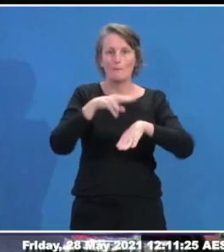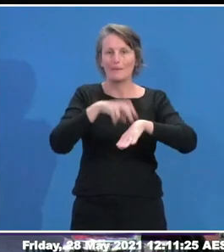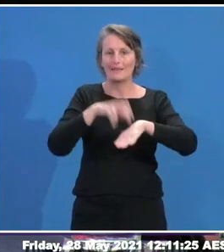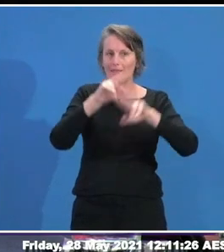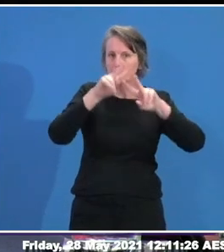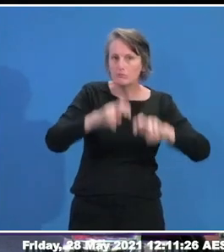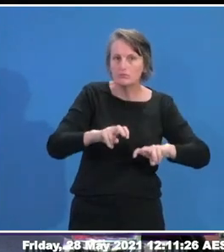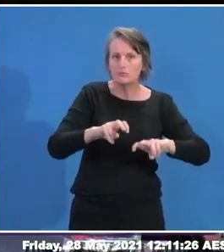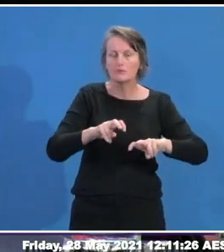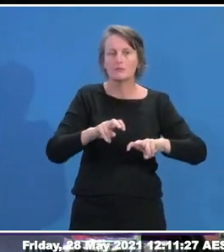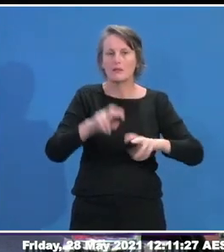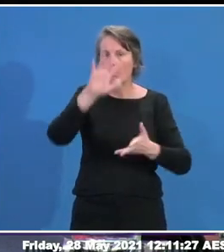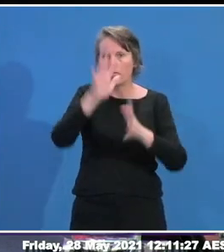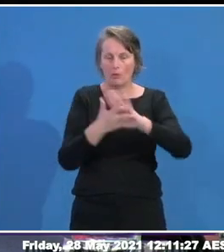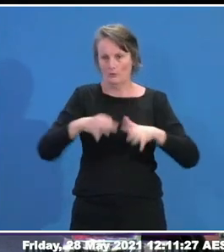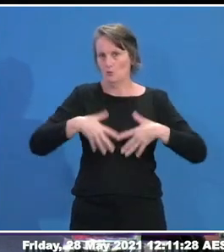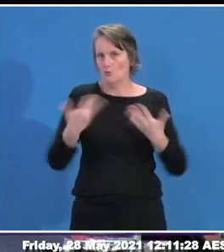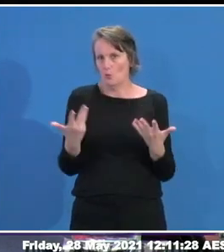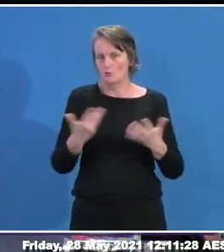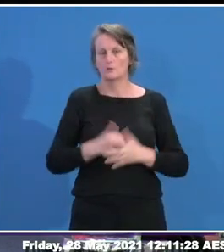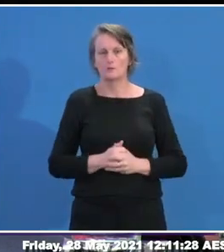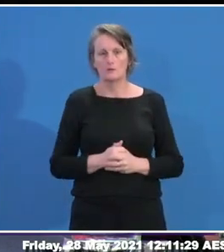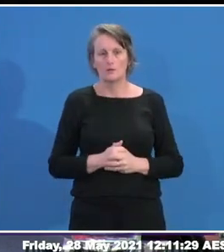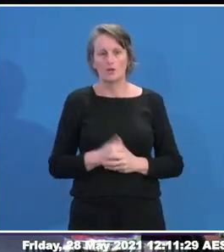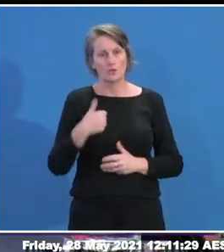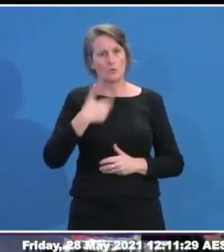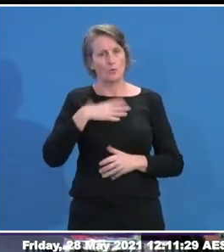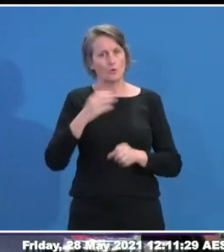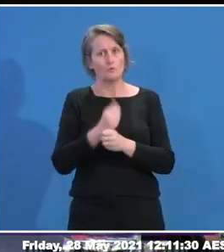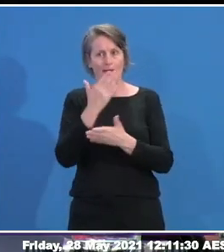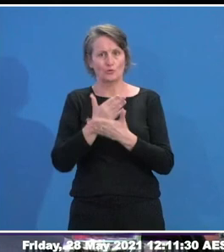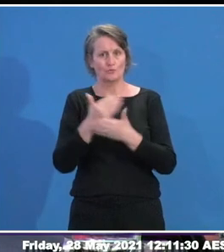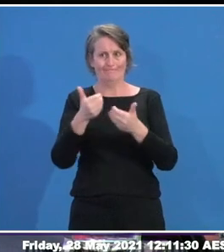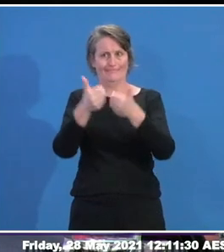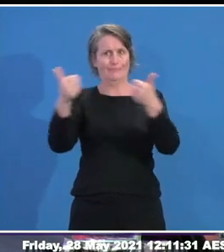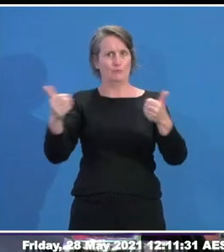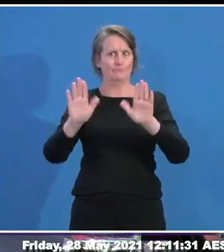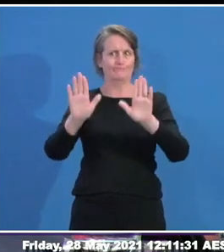and that it was done in a full and impartial manner. Thank you.